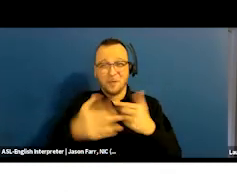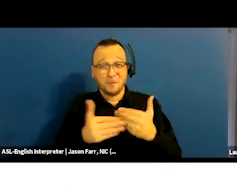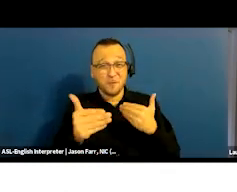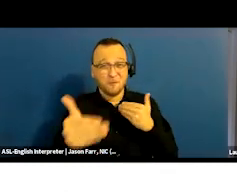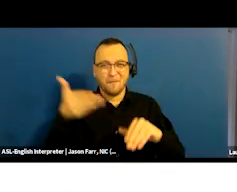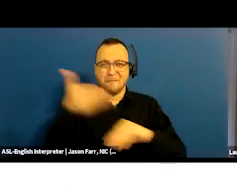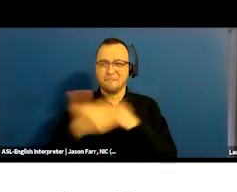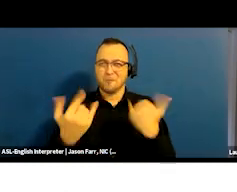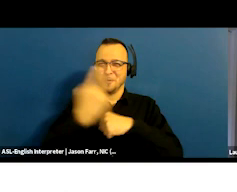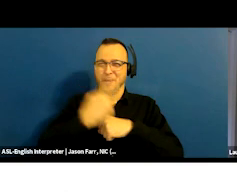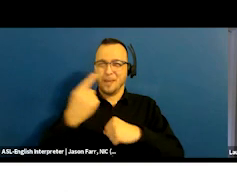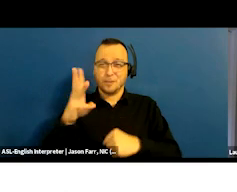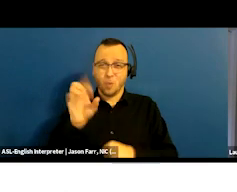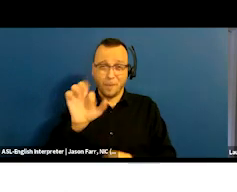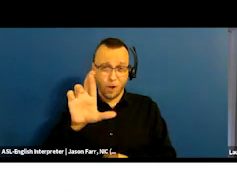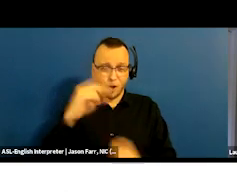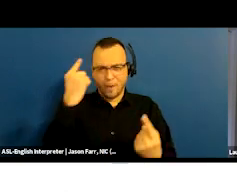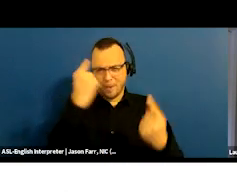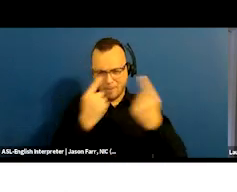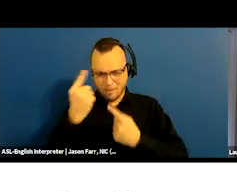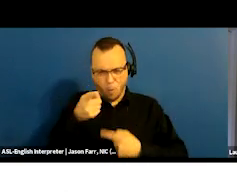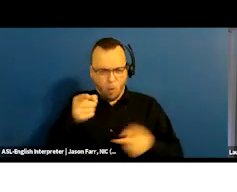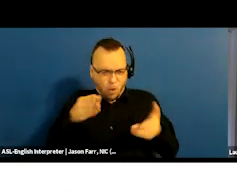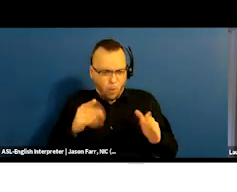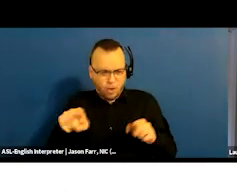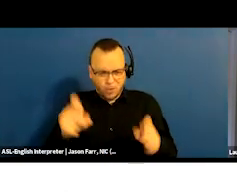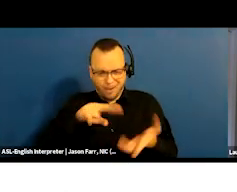to your workday practices as well as in your personal life.